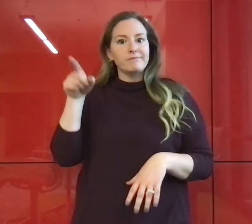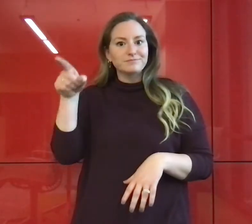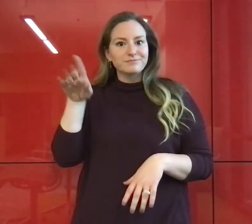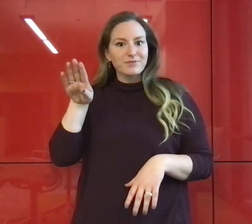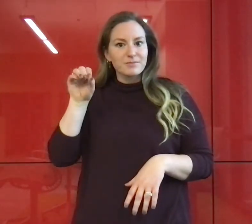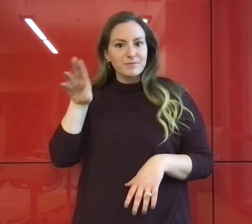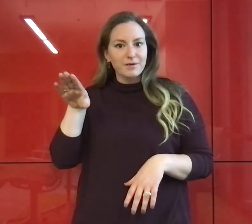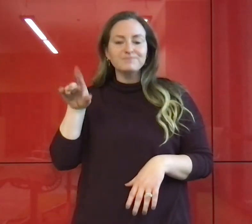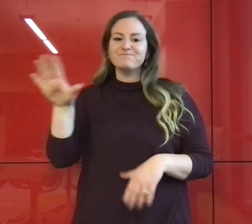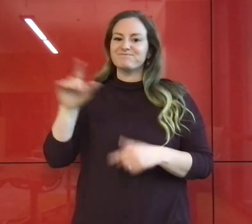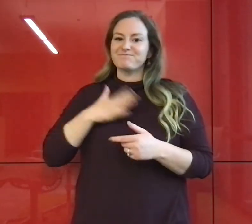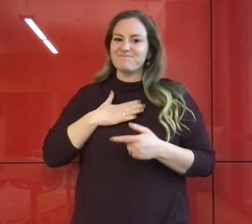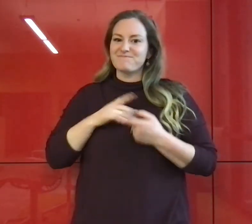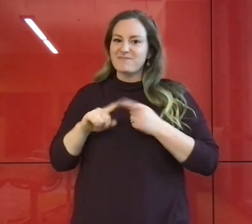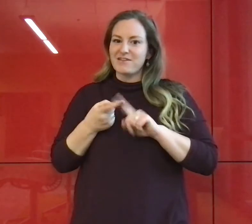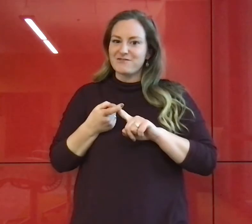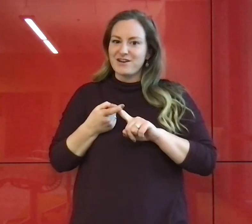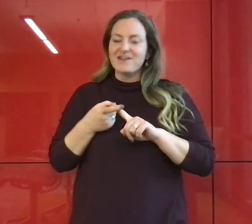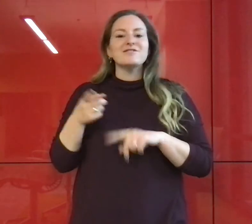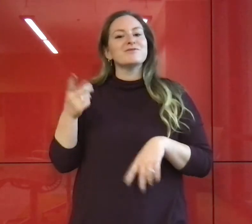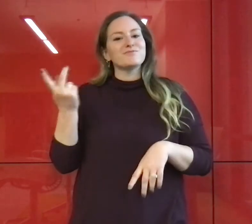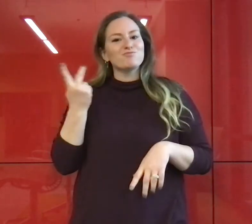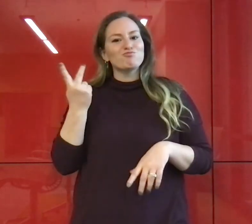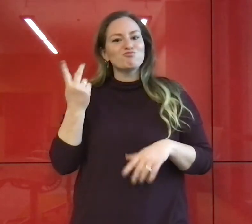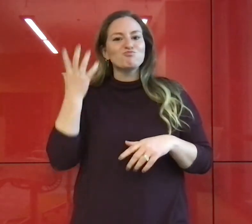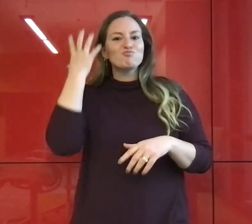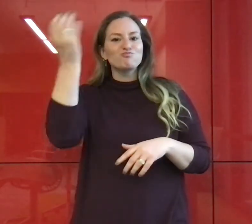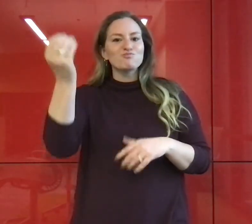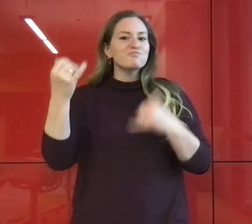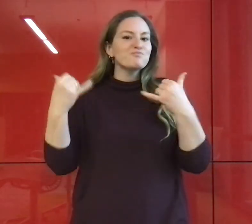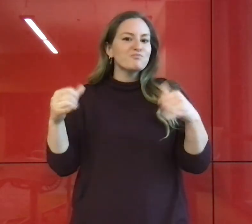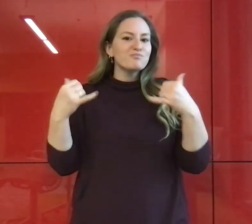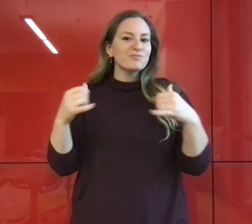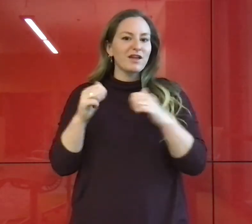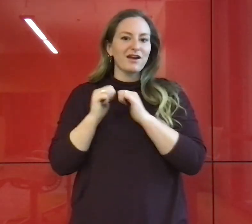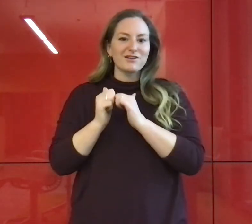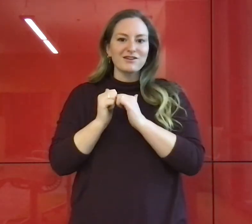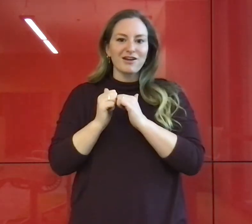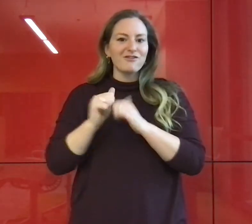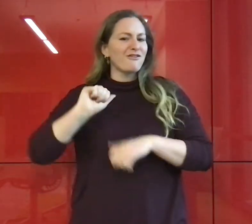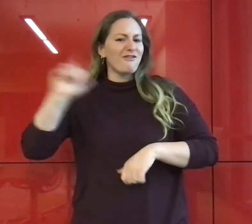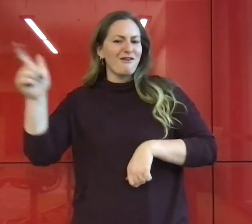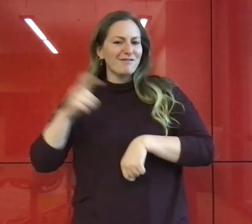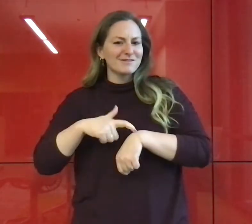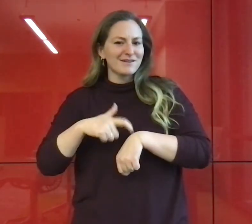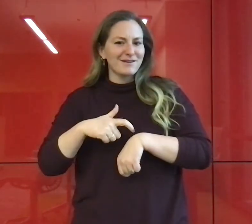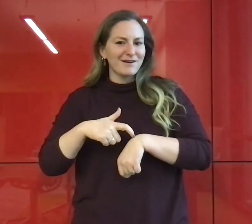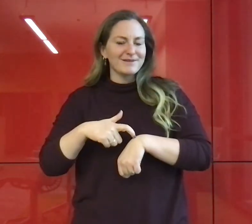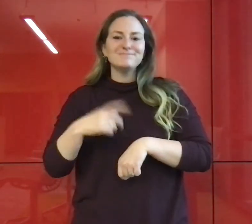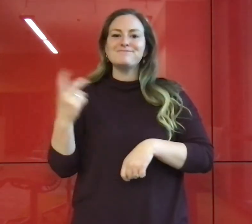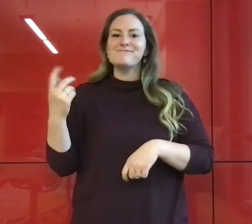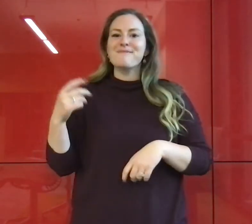"This is my friend, Bob. He and I go out and play together all the time.